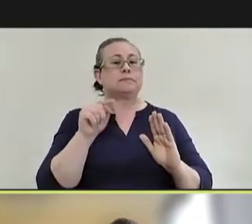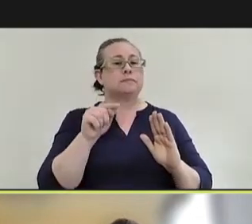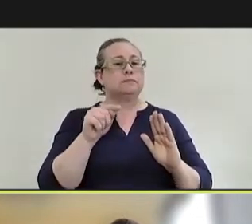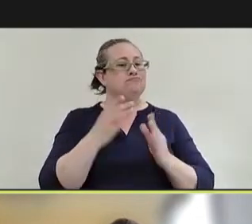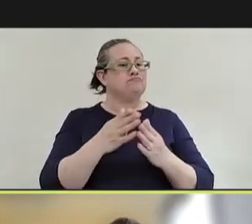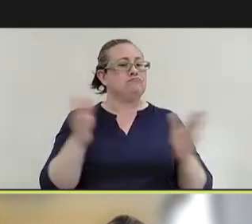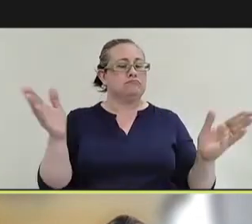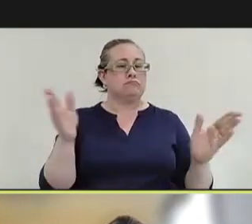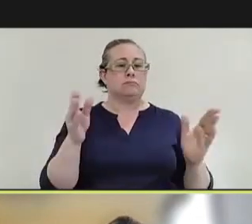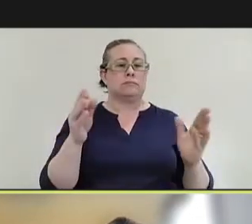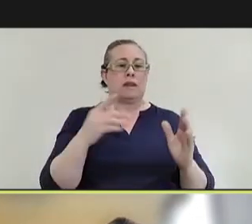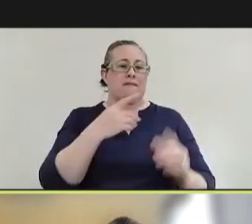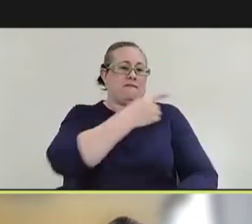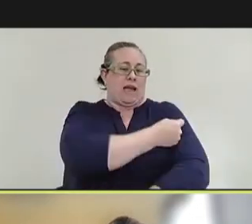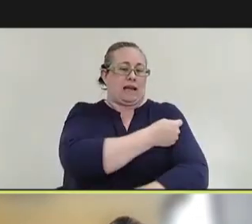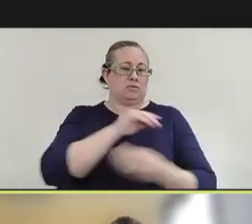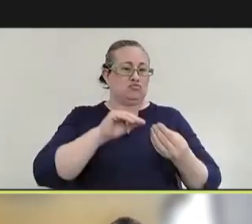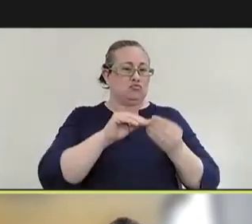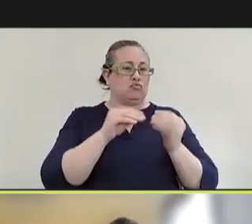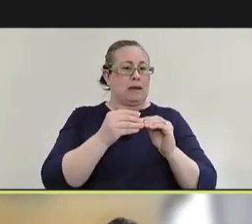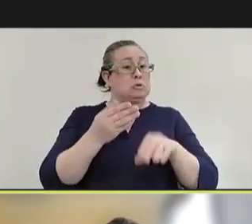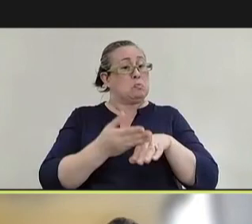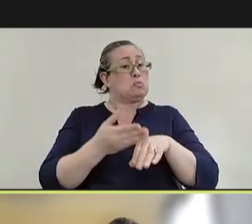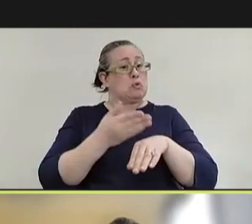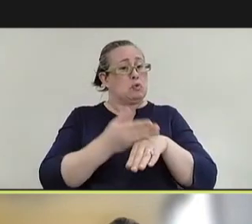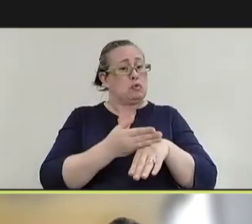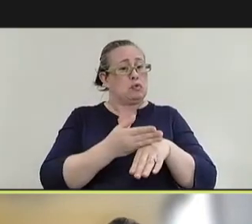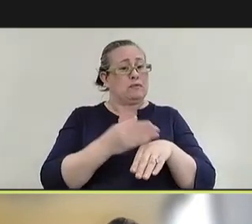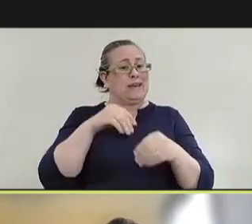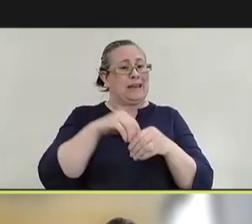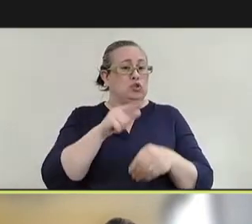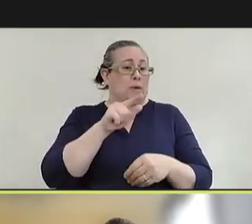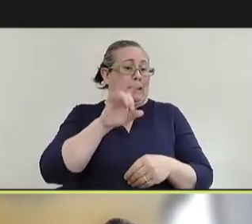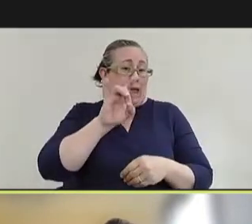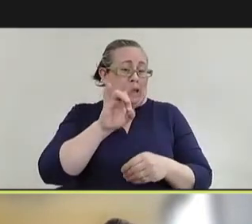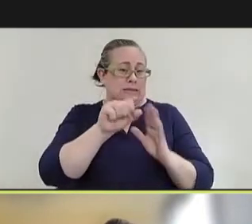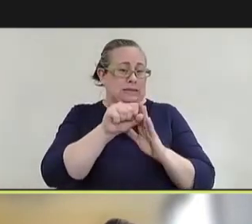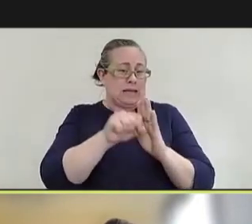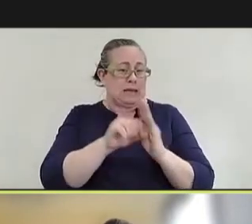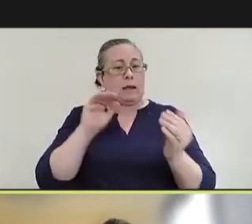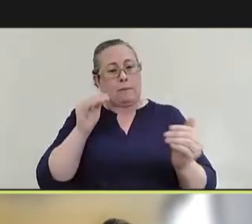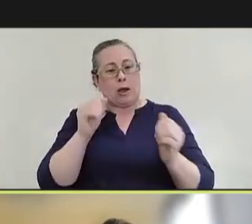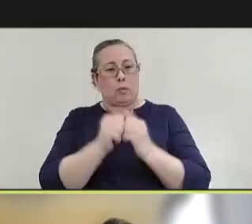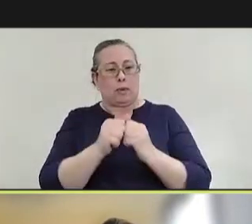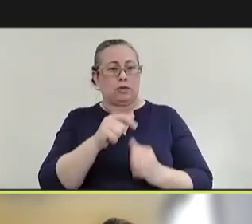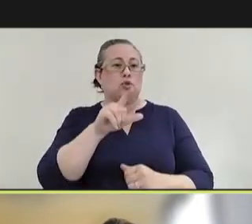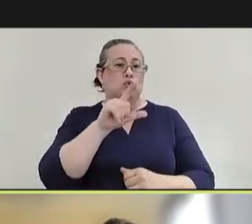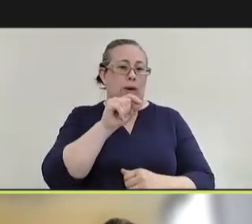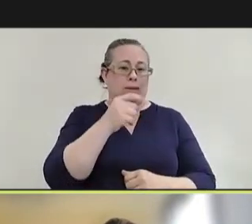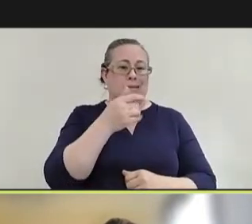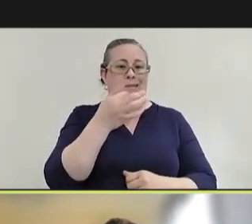the vaccination rate has improved in 28 of the states when compared to 2019. for